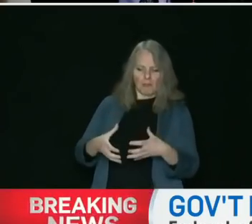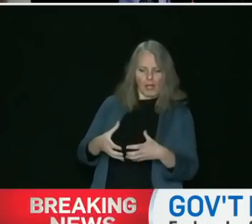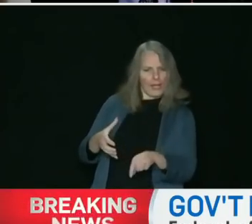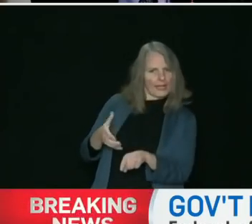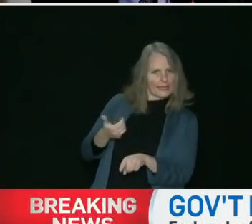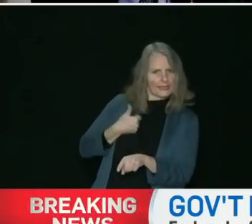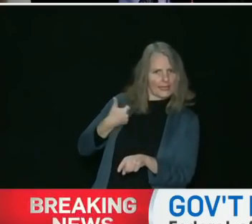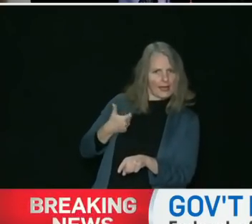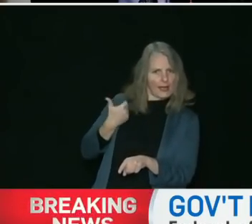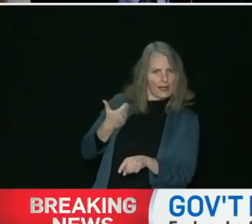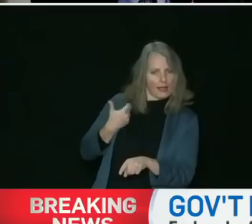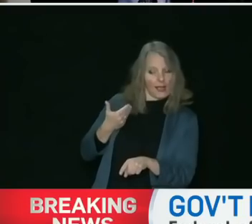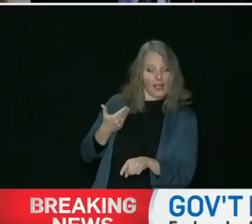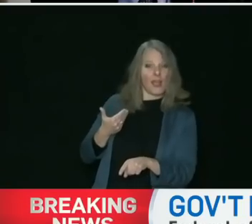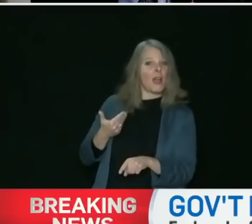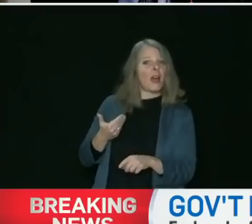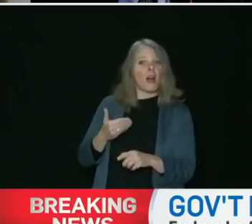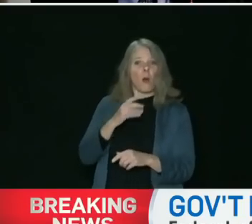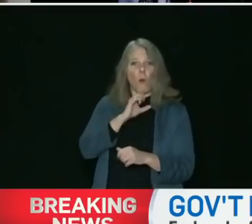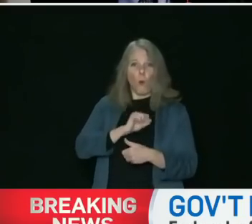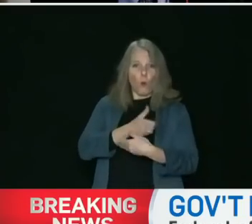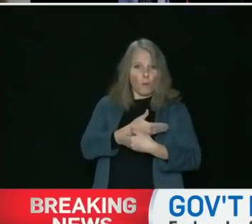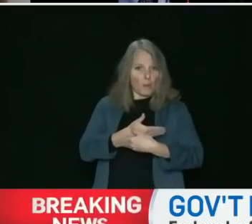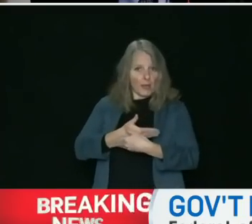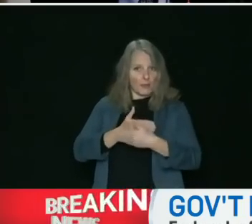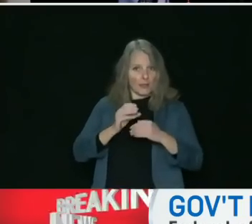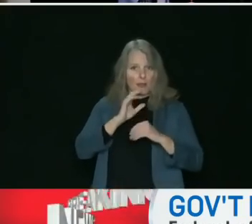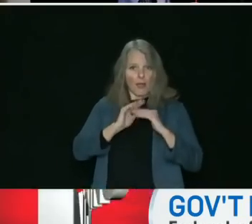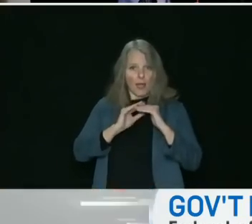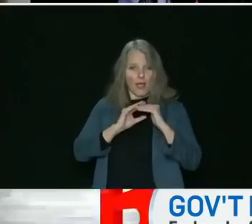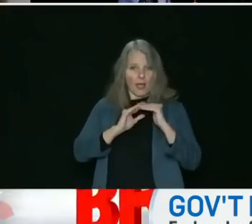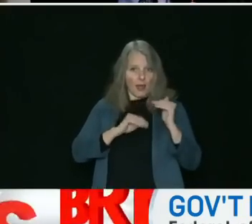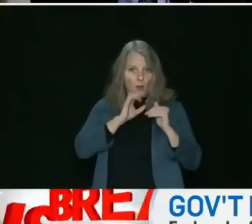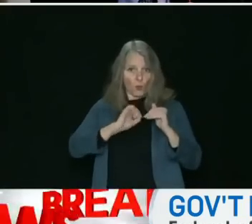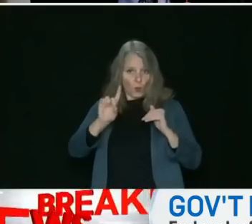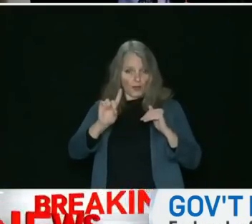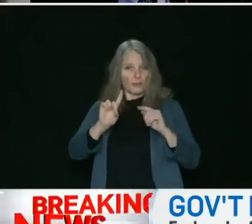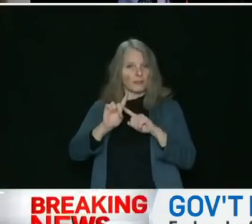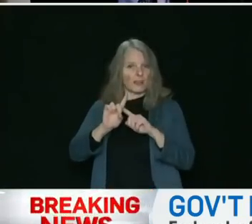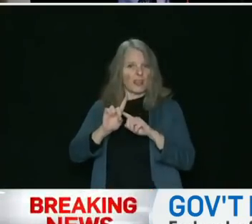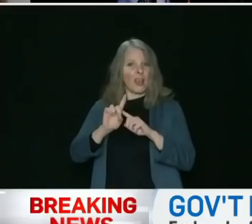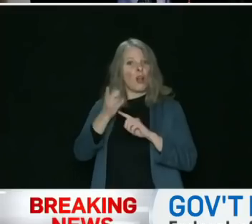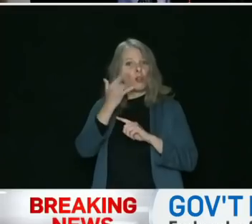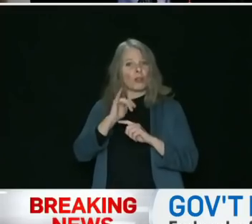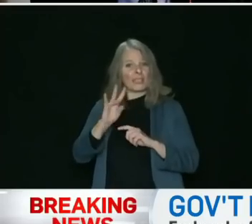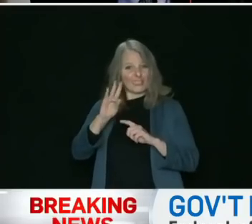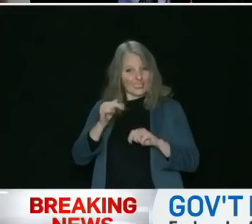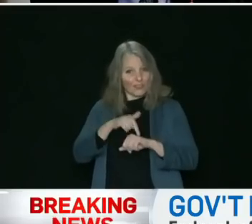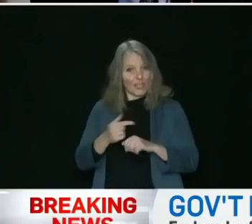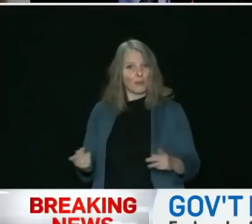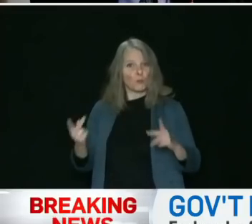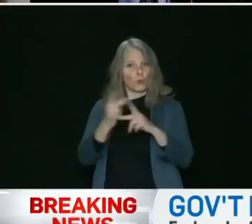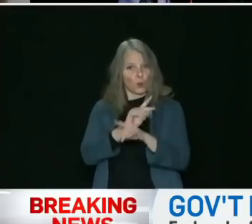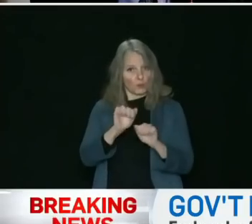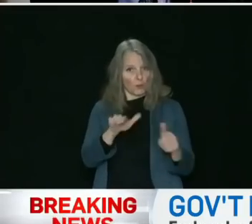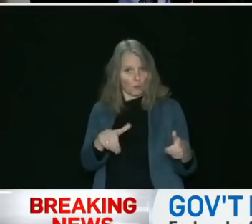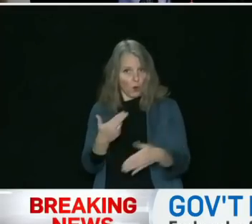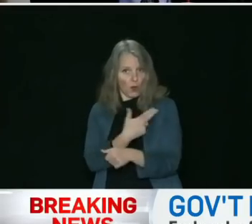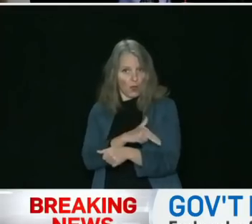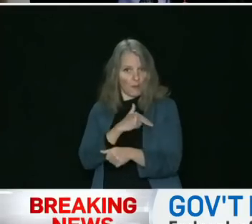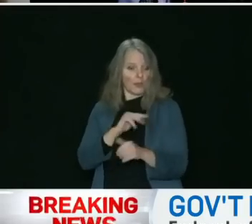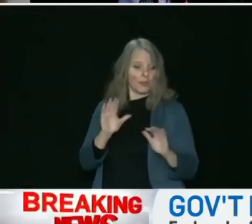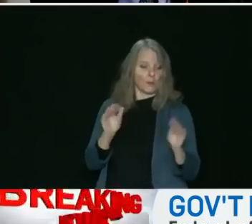ATTENUATING THE INDIVIDUAL AND